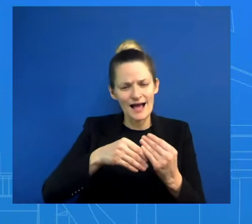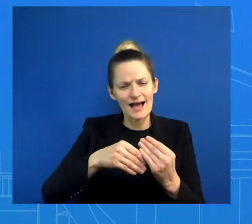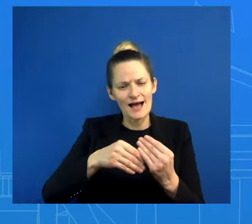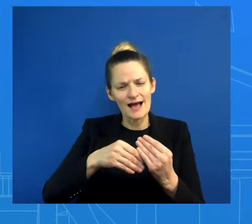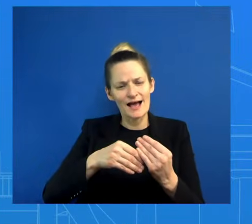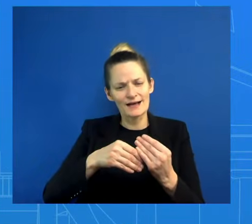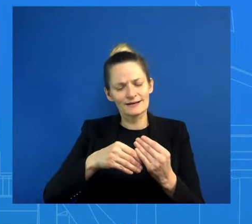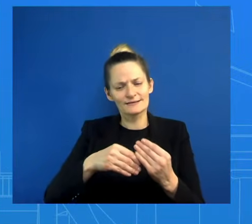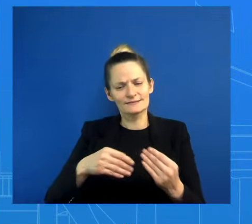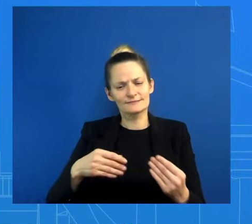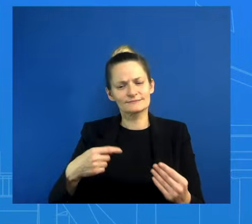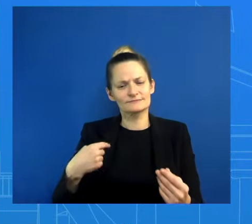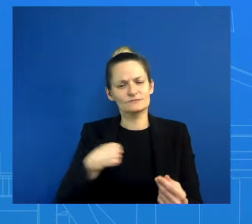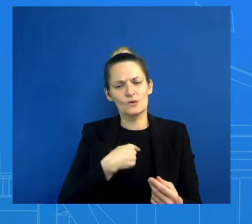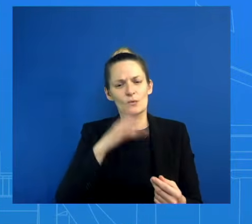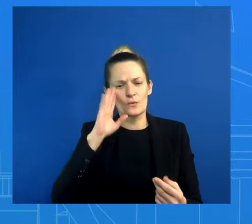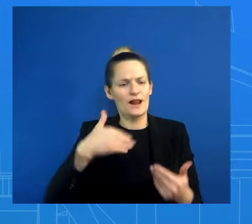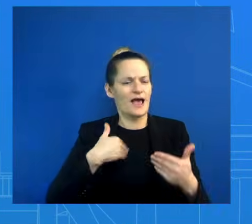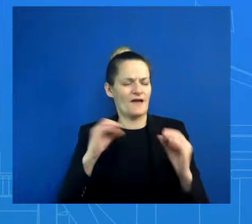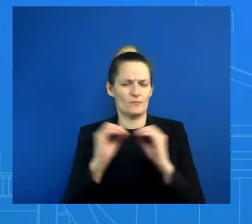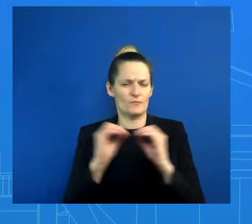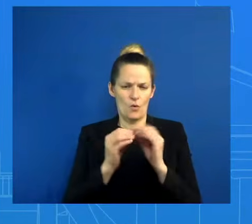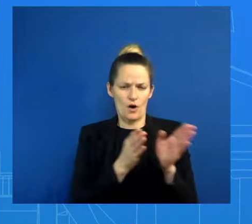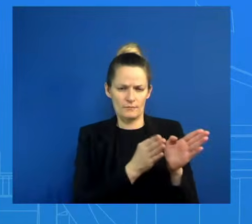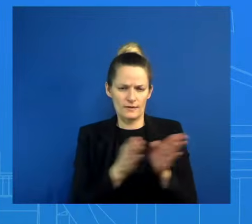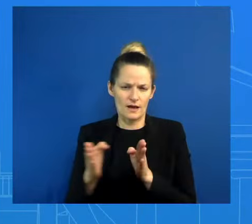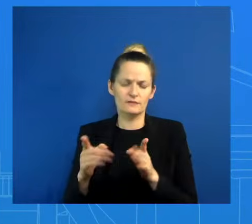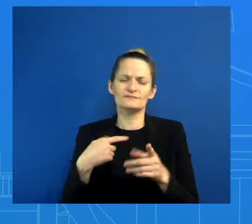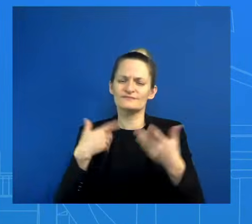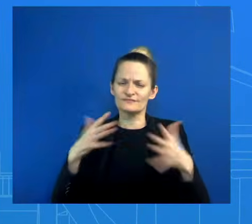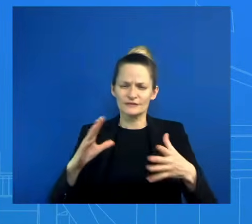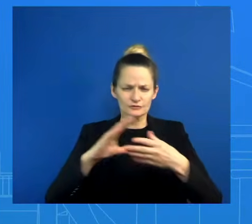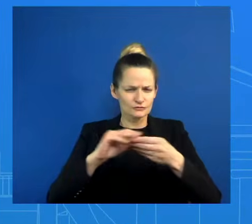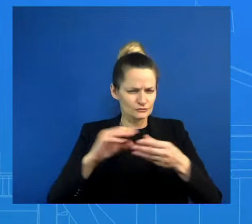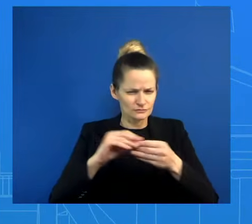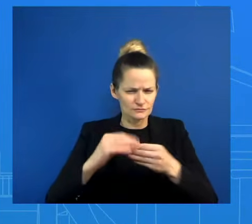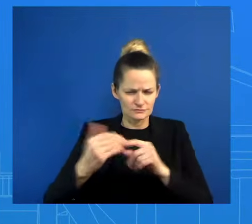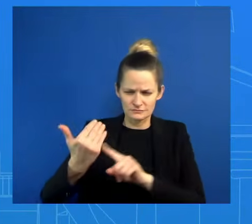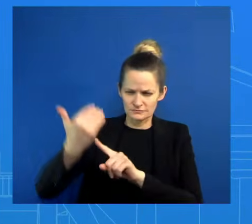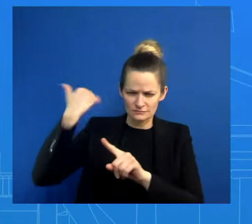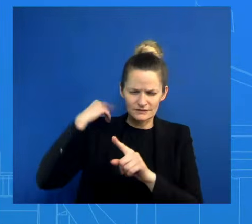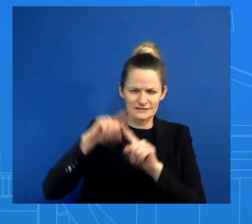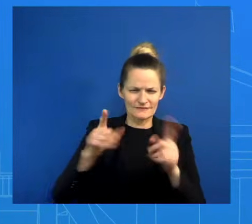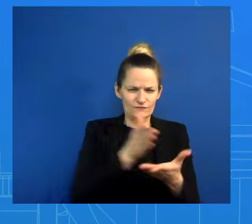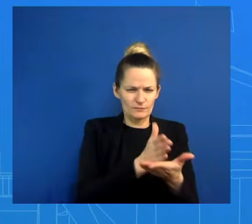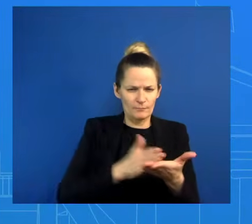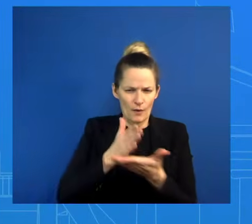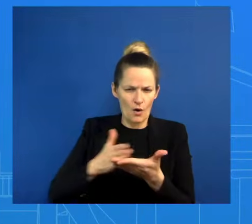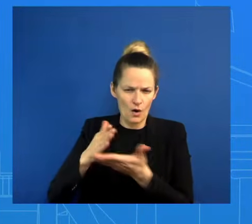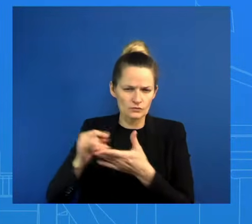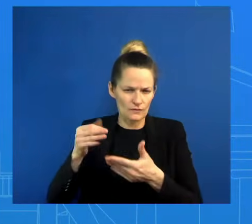I've talked about the different specifics of the plan and how it's going to help folks who feel that burden, because we also understand that housing costs,